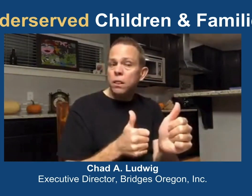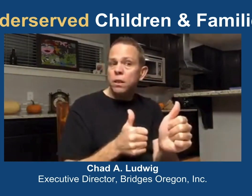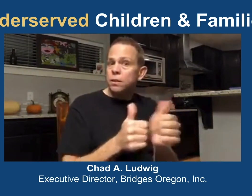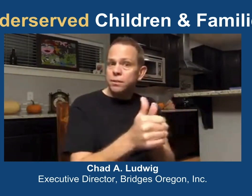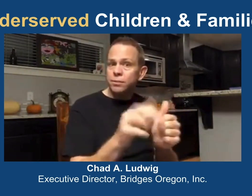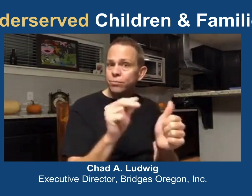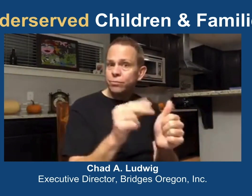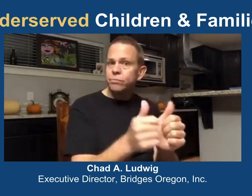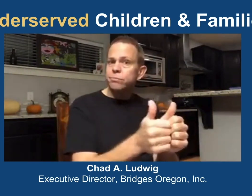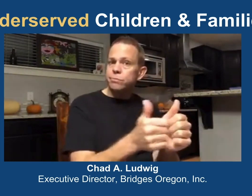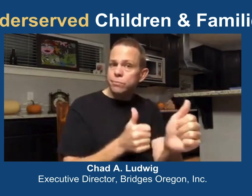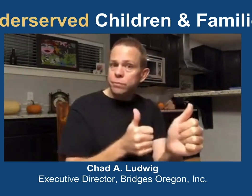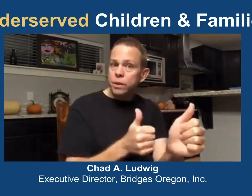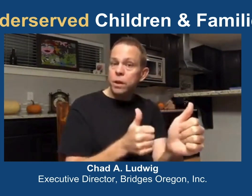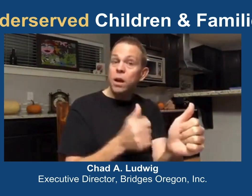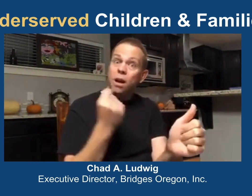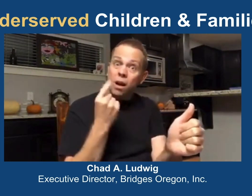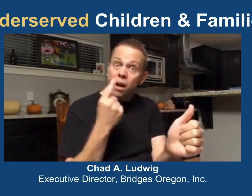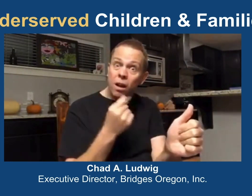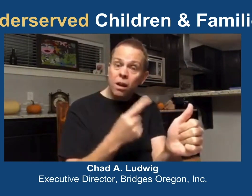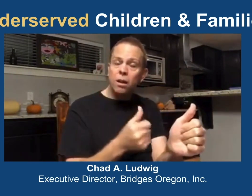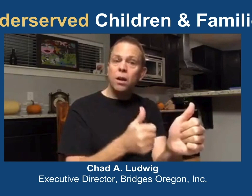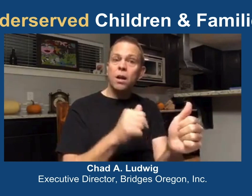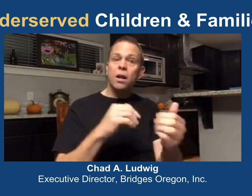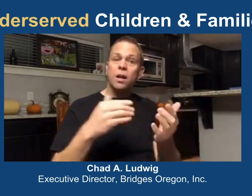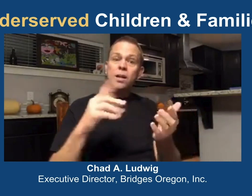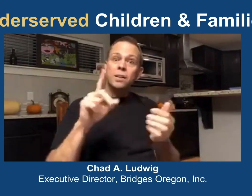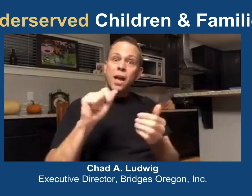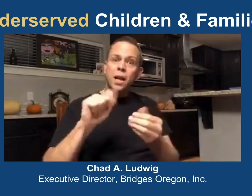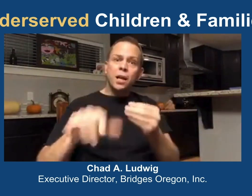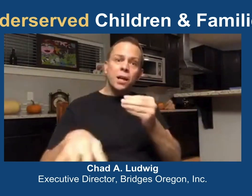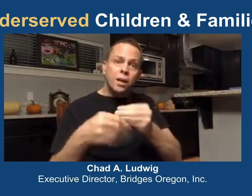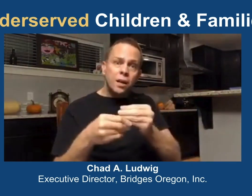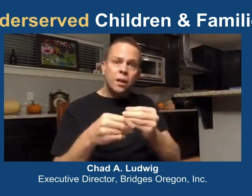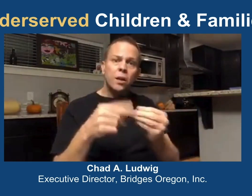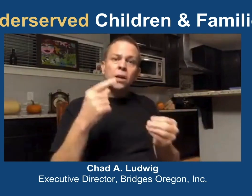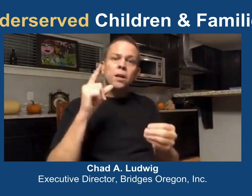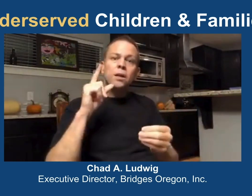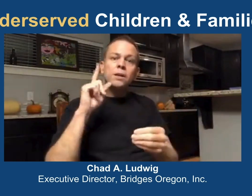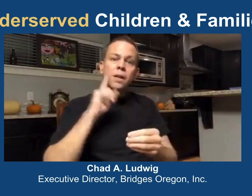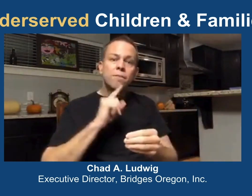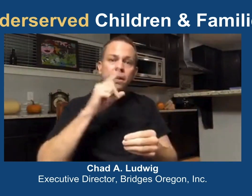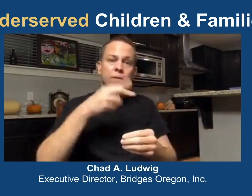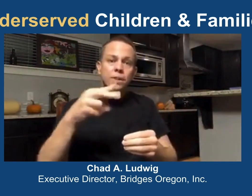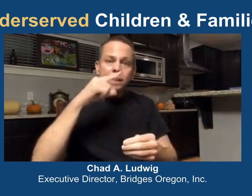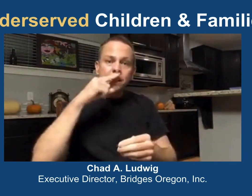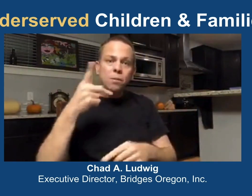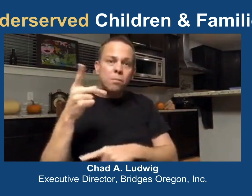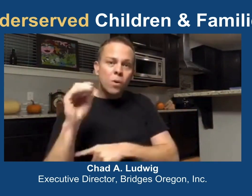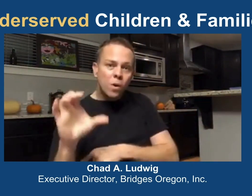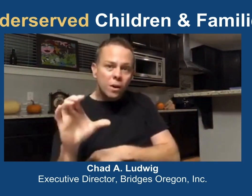However, this time the data was added that showed deaf and hard of hearing